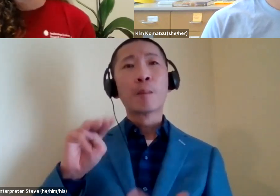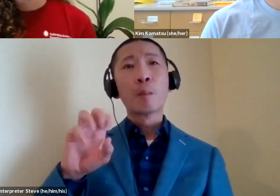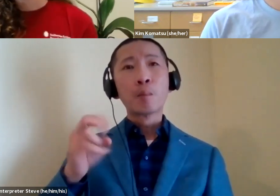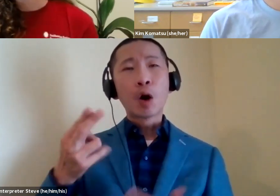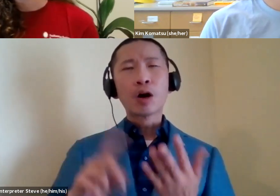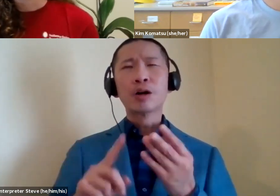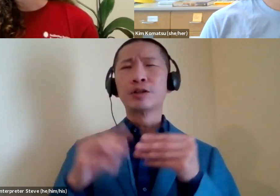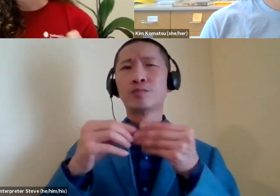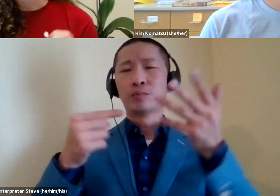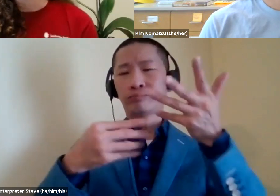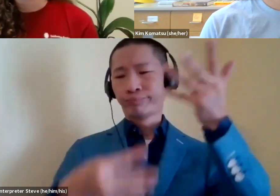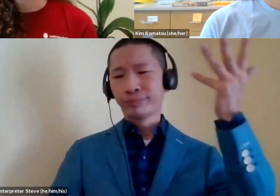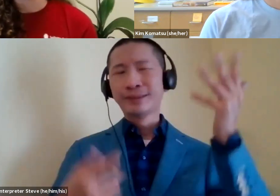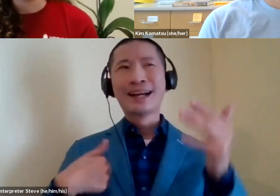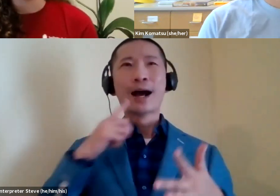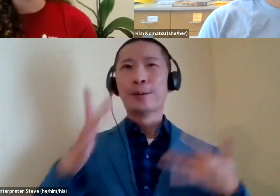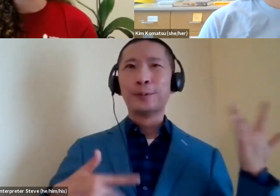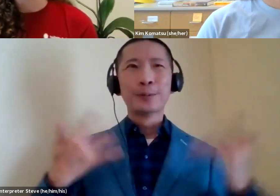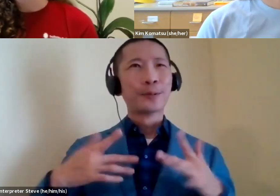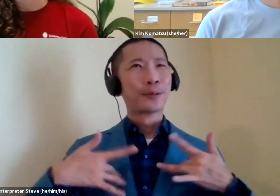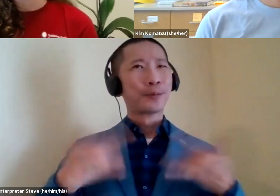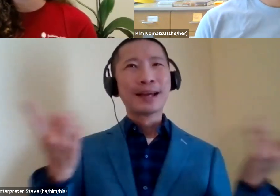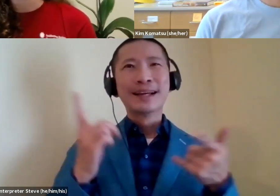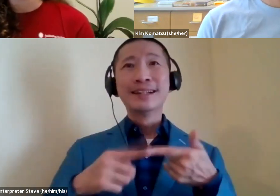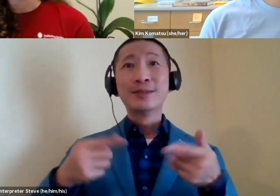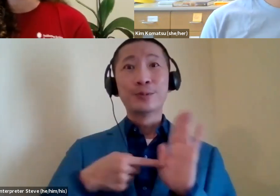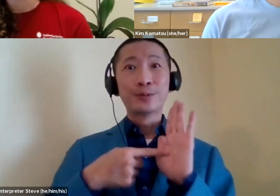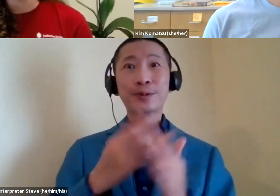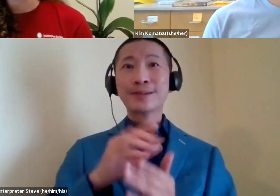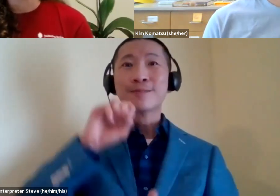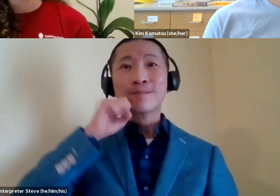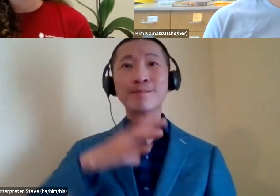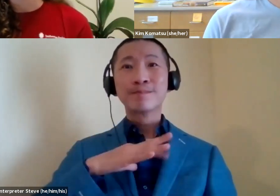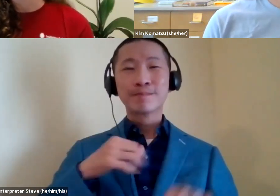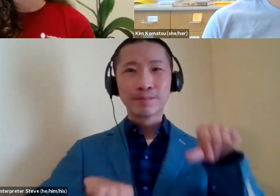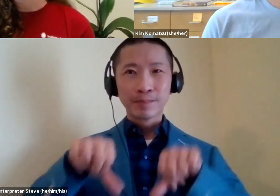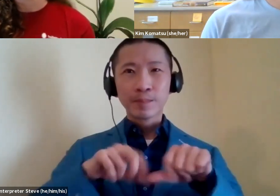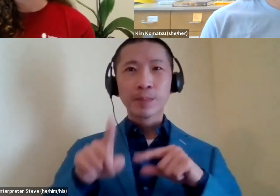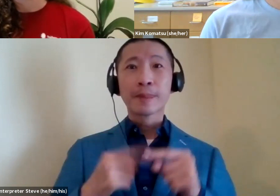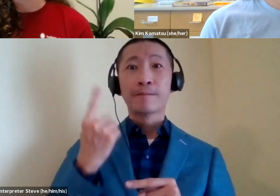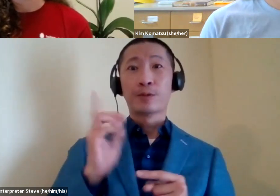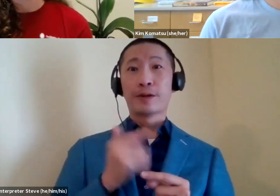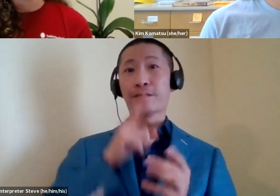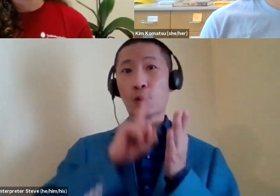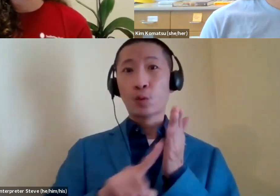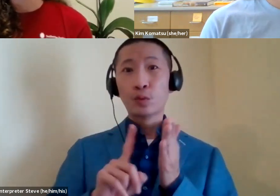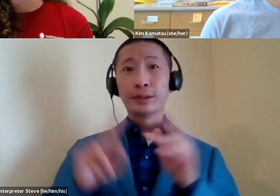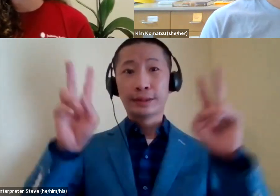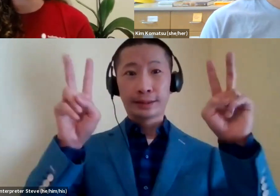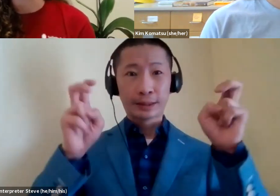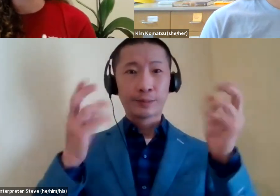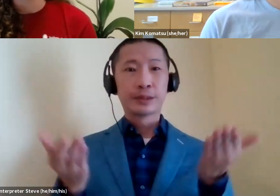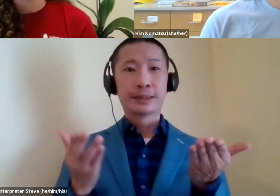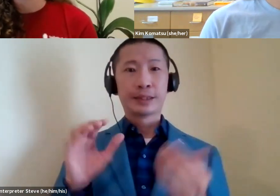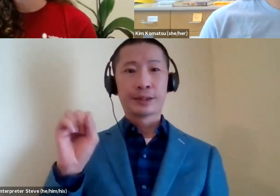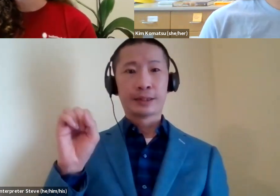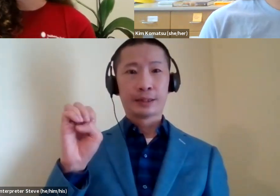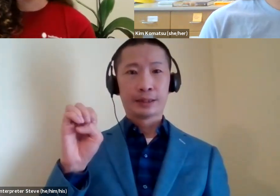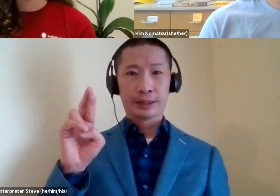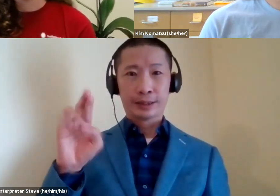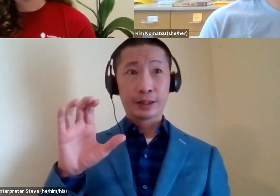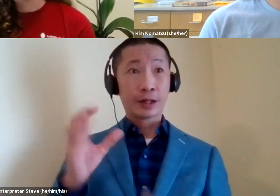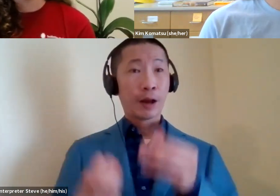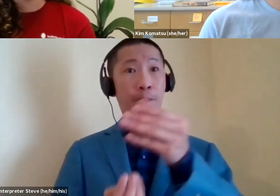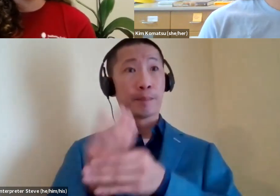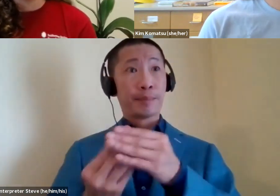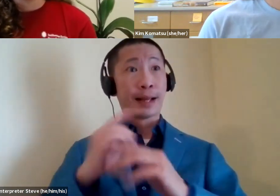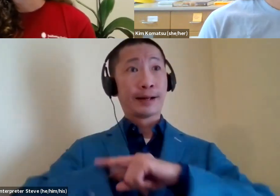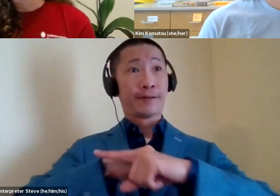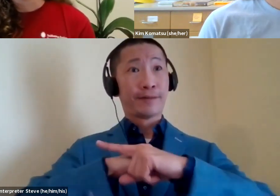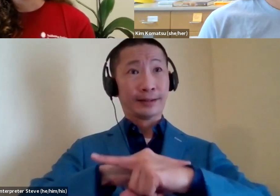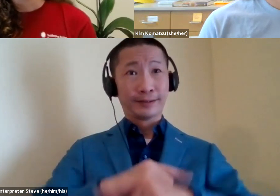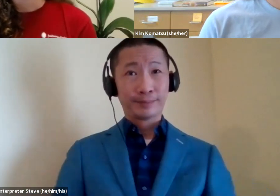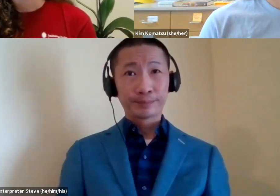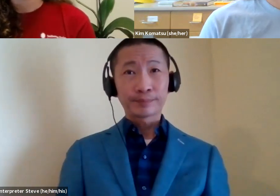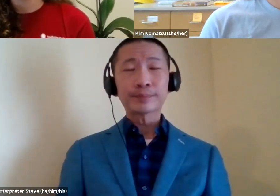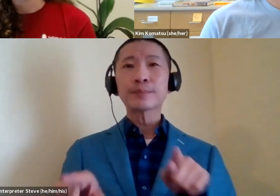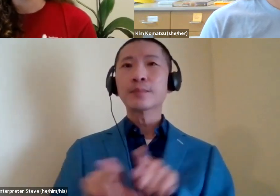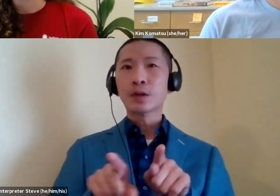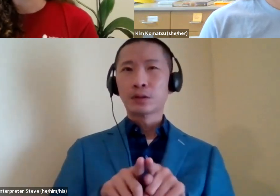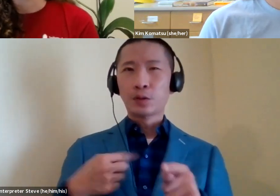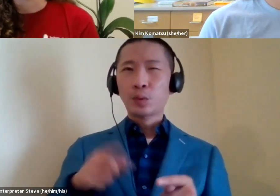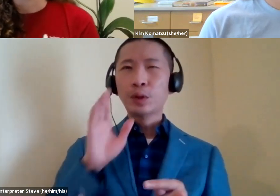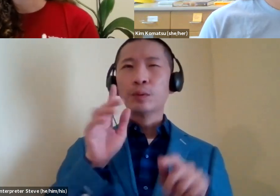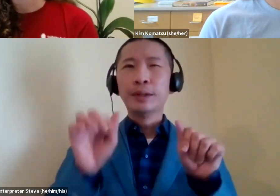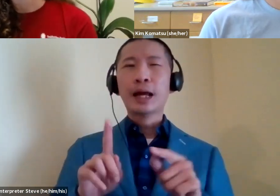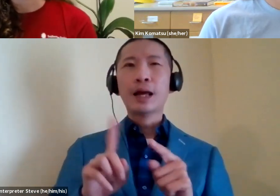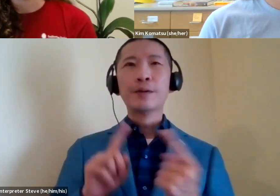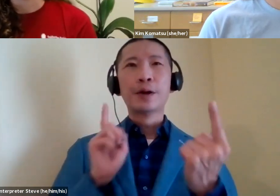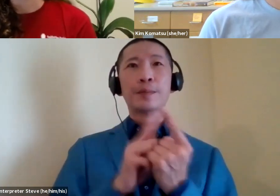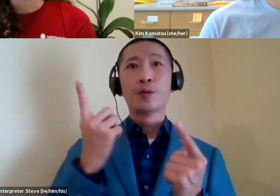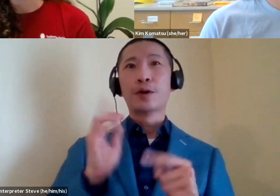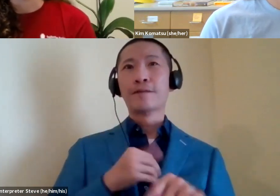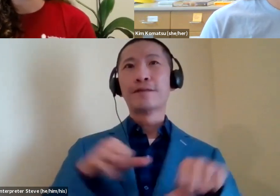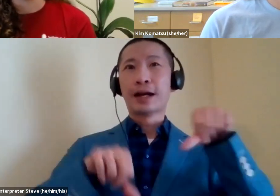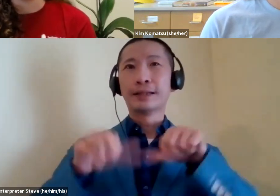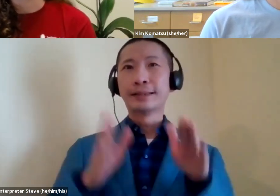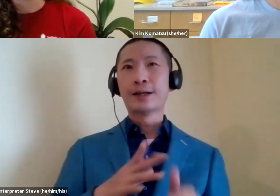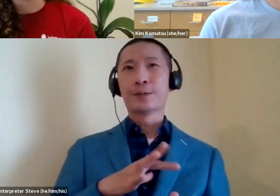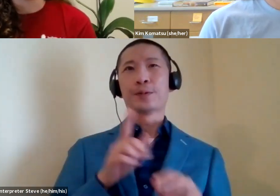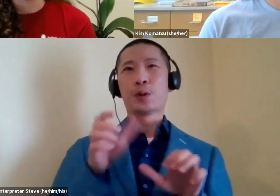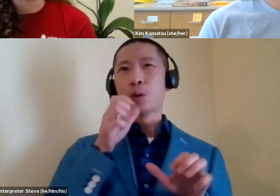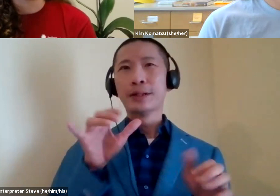Emily Borger: In fact, I am so excited to bring you some really cool science about one of our research subjects here at SERC, plant defenses. As well as we're going to be able to meet one of our scientists who does that research.